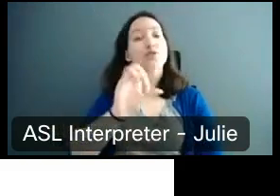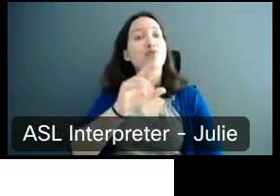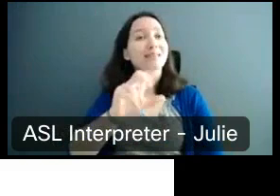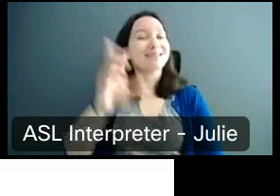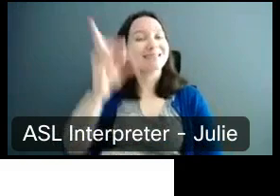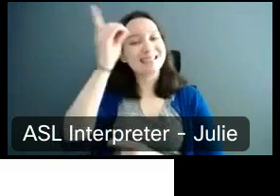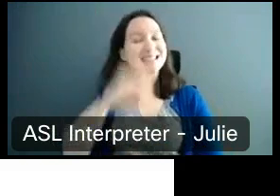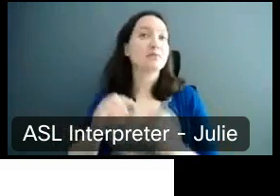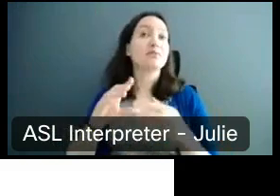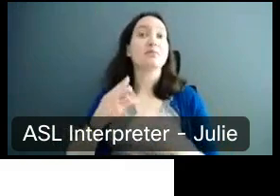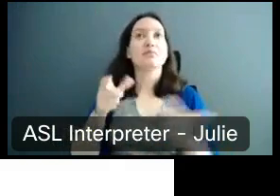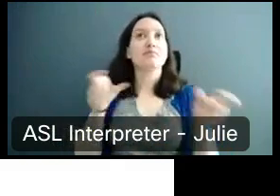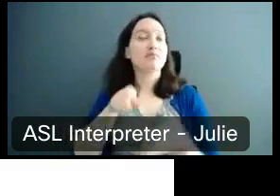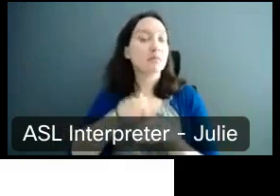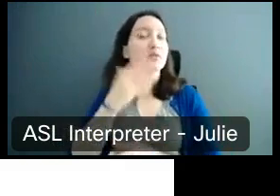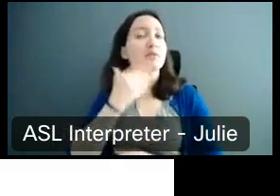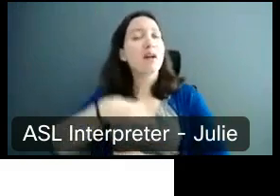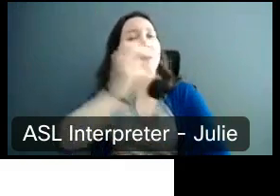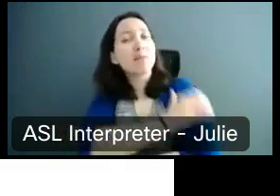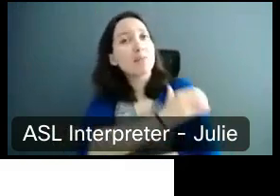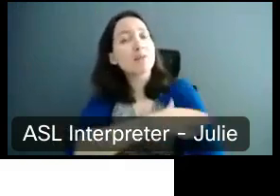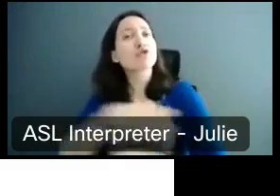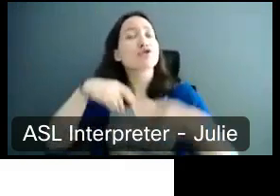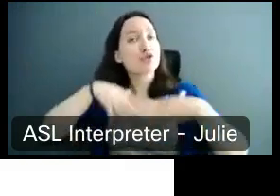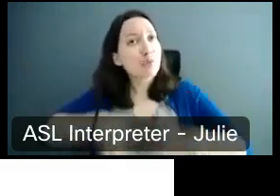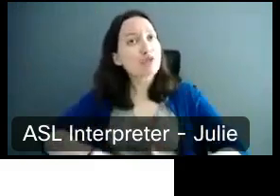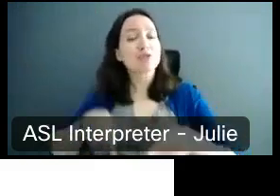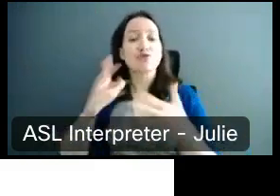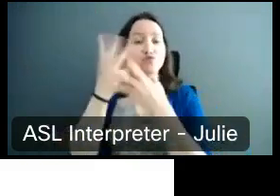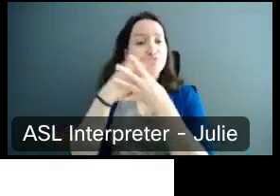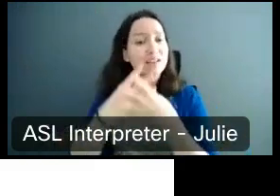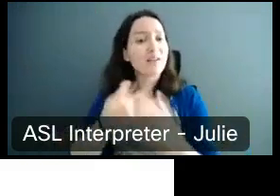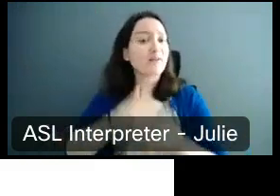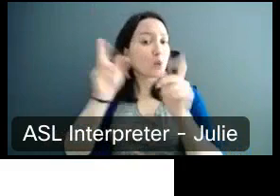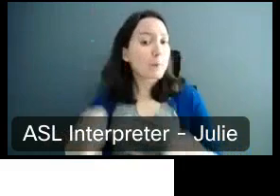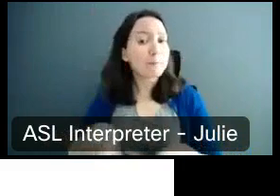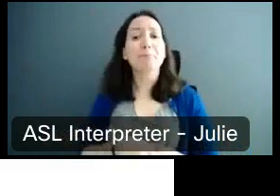Control hypertension, control and depression screening and follow up and and all those. We did.